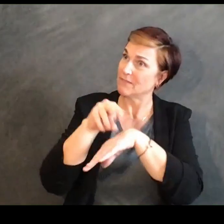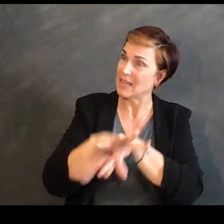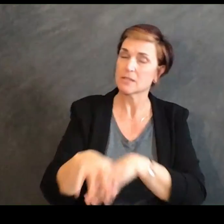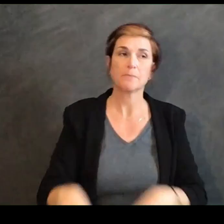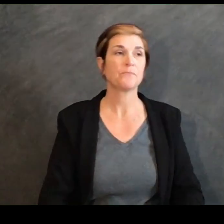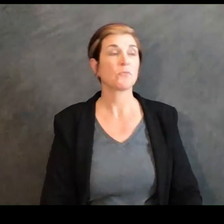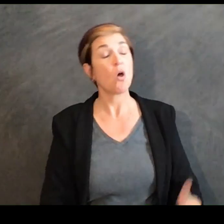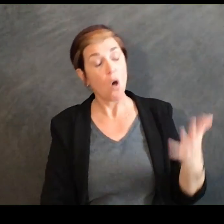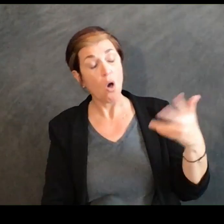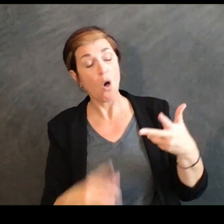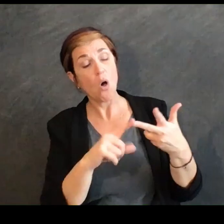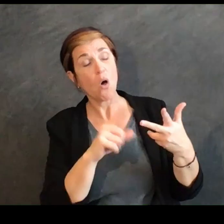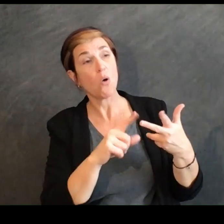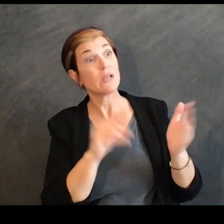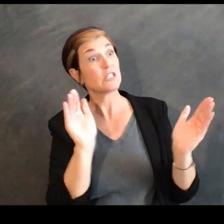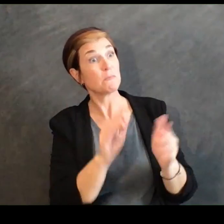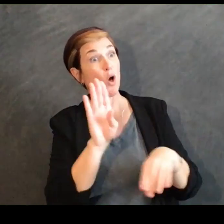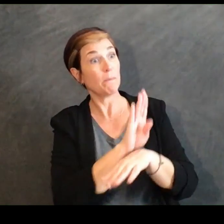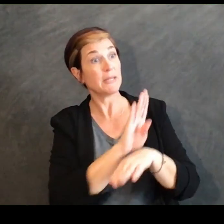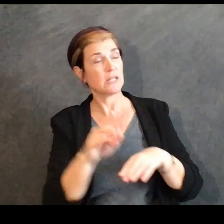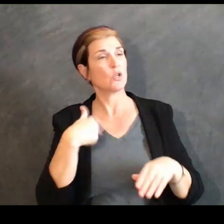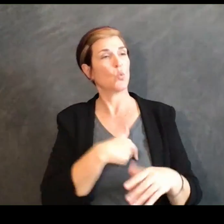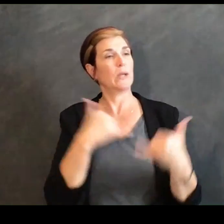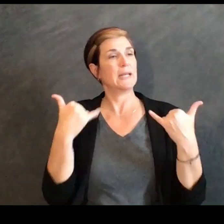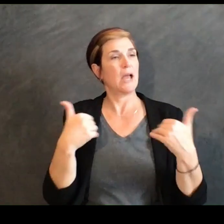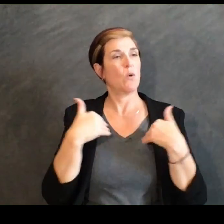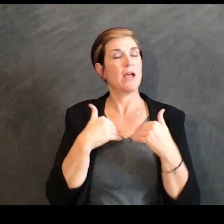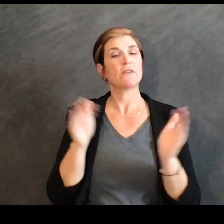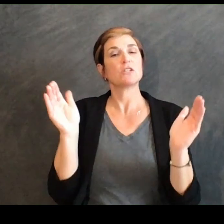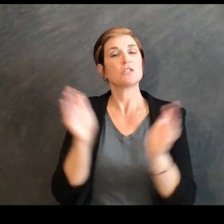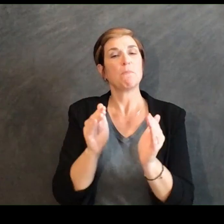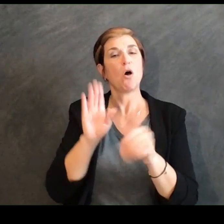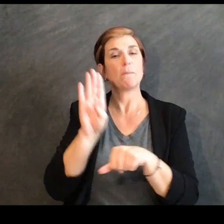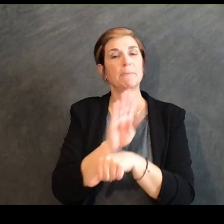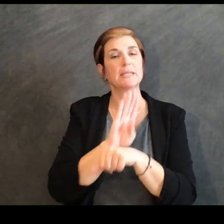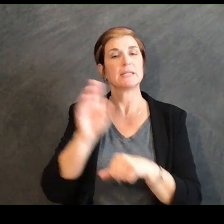Business Administration is now stacked with money to help them and we're going